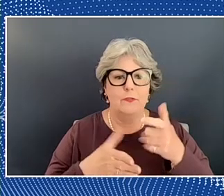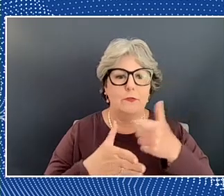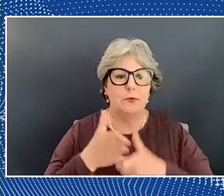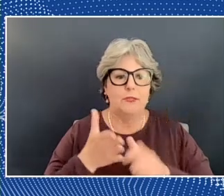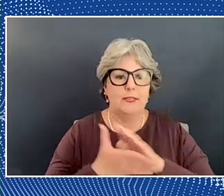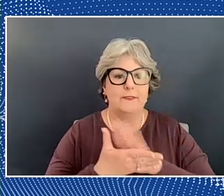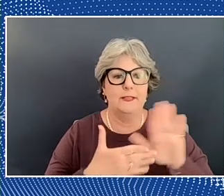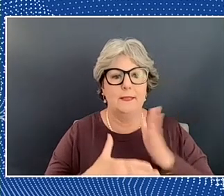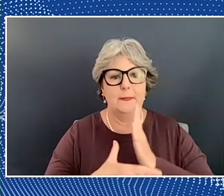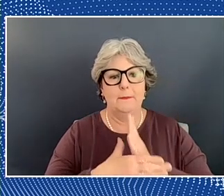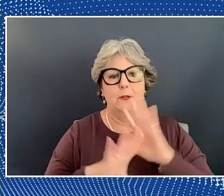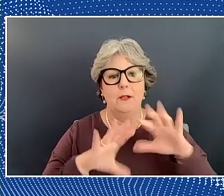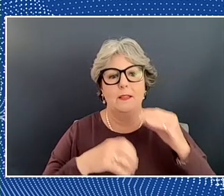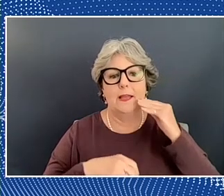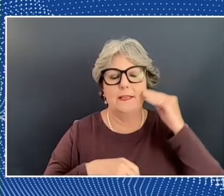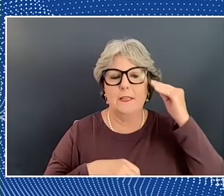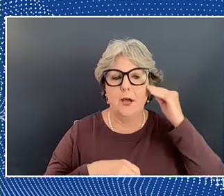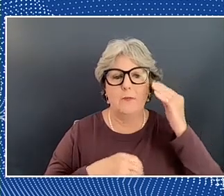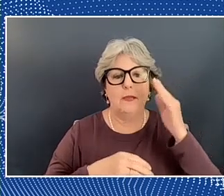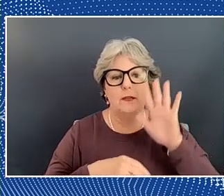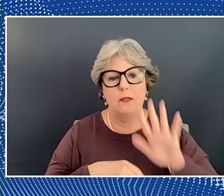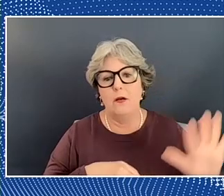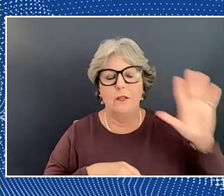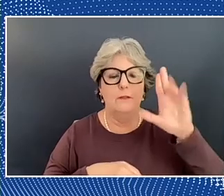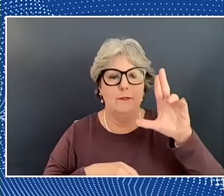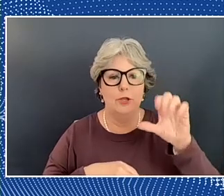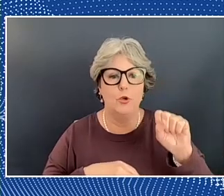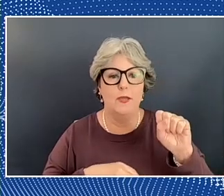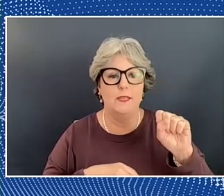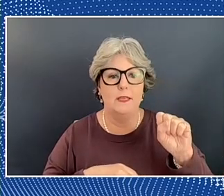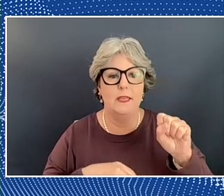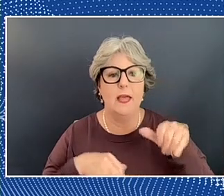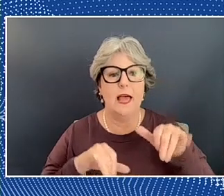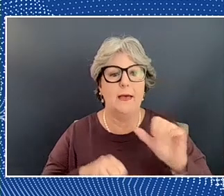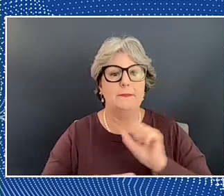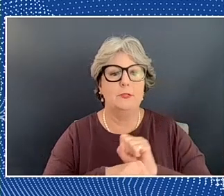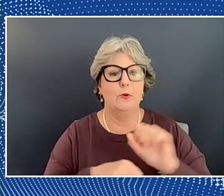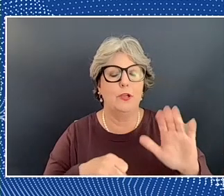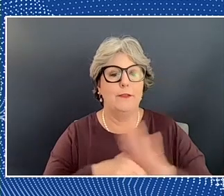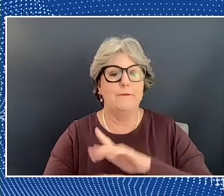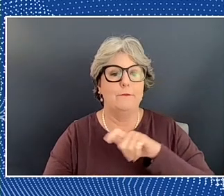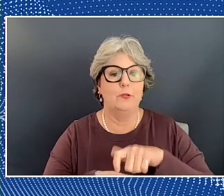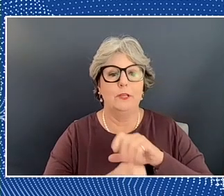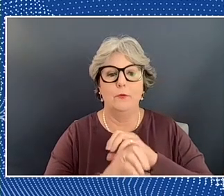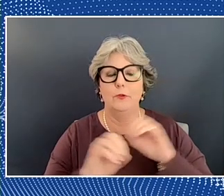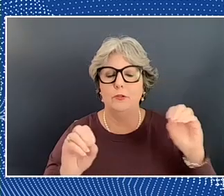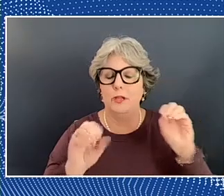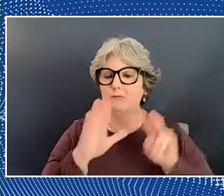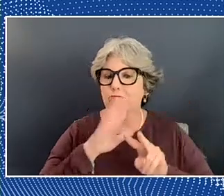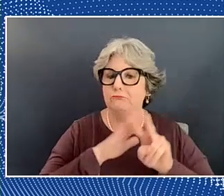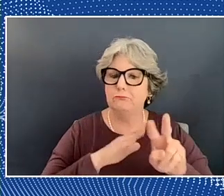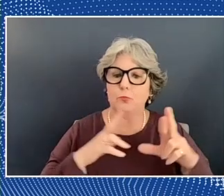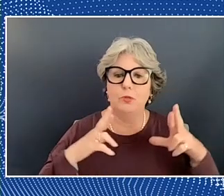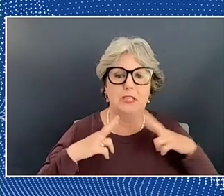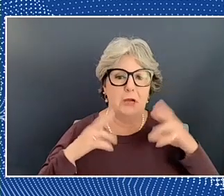class home in many parts of our country. I'm still working full time with no view of retirement in sight, probably for the